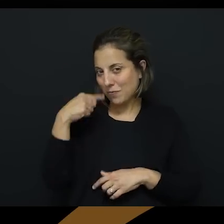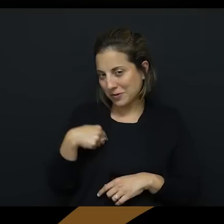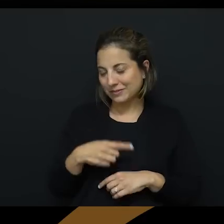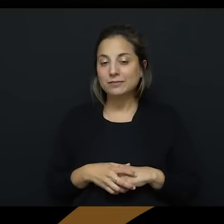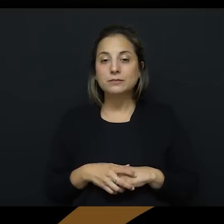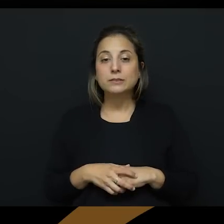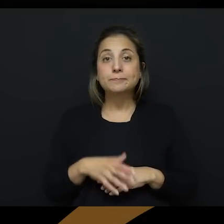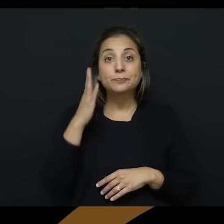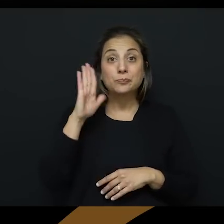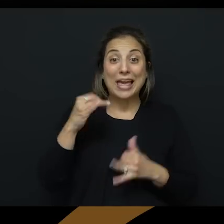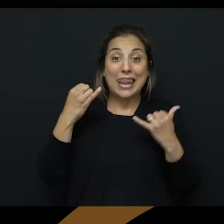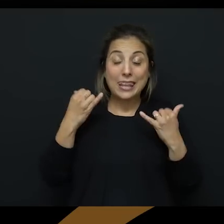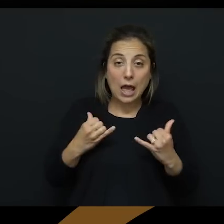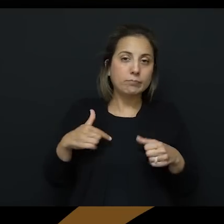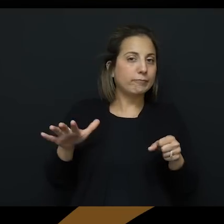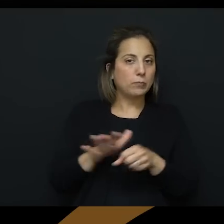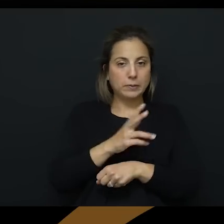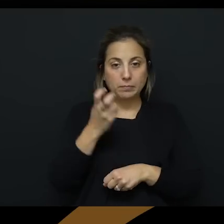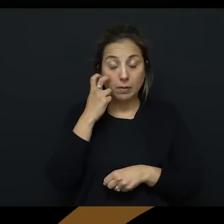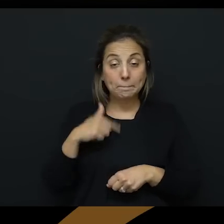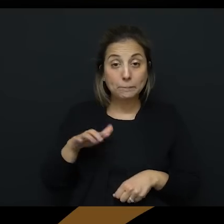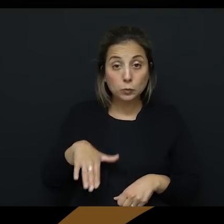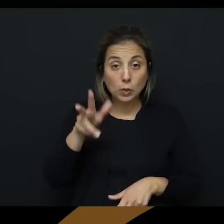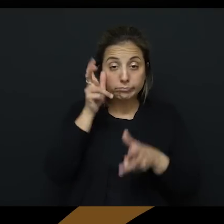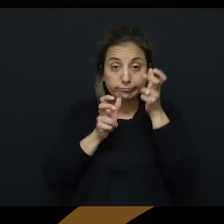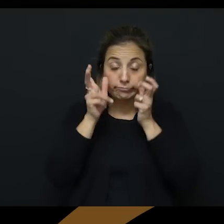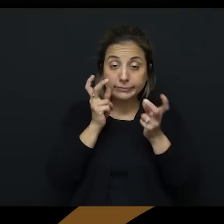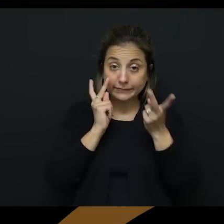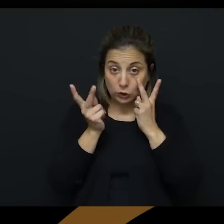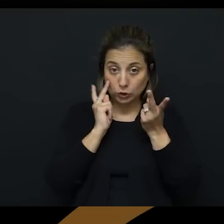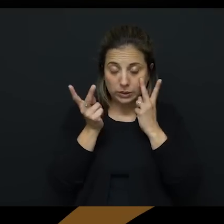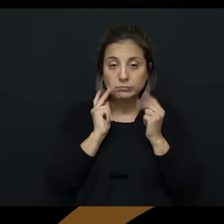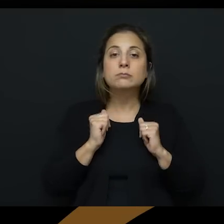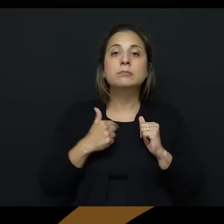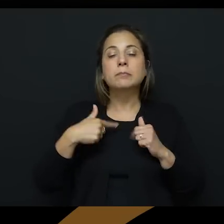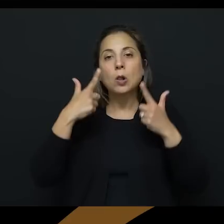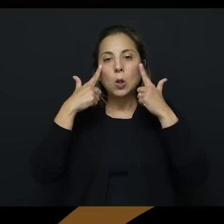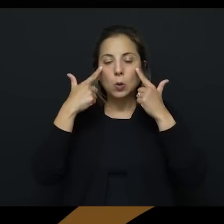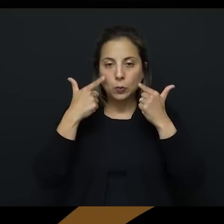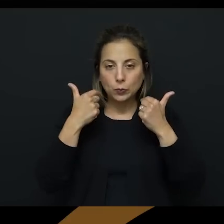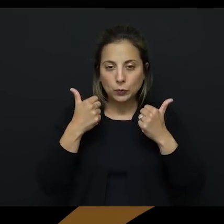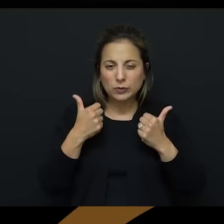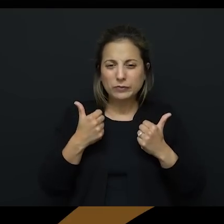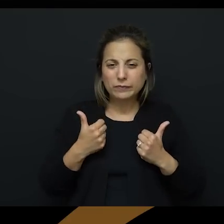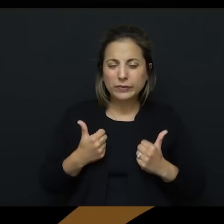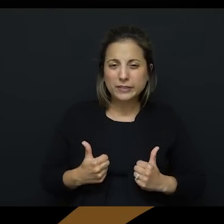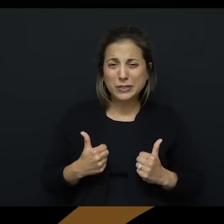I am totally blind now, and I grew up with vision. I was losing my vision